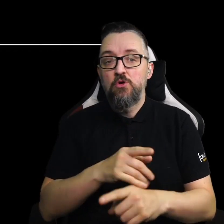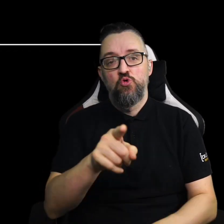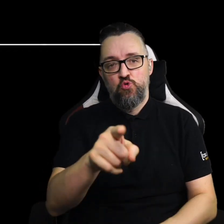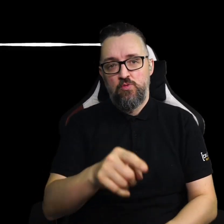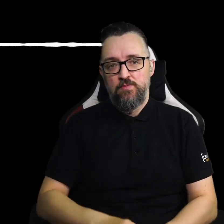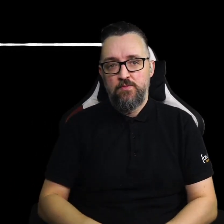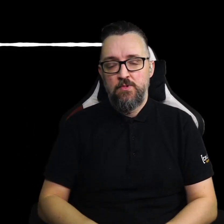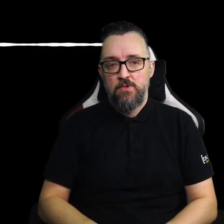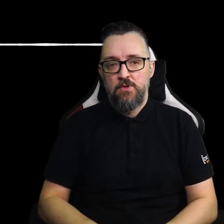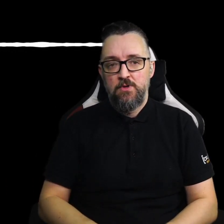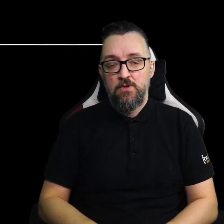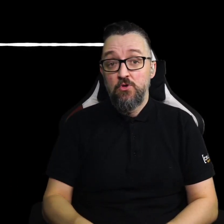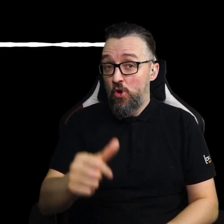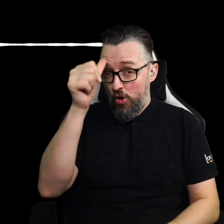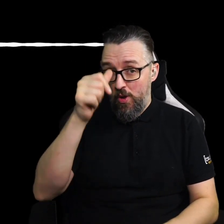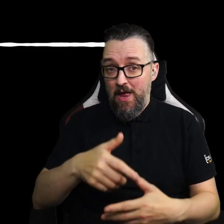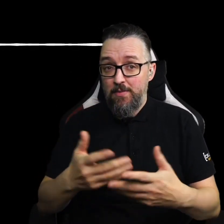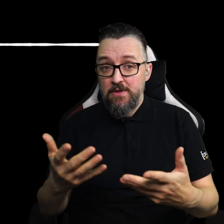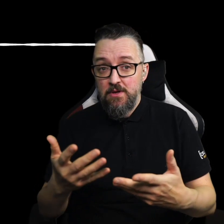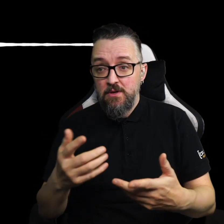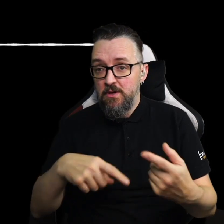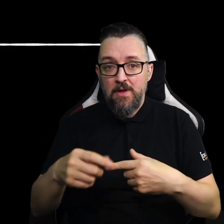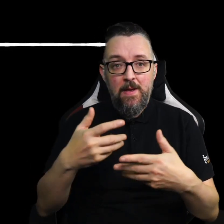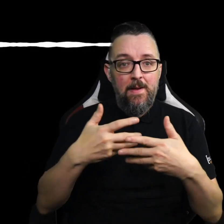Do you know anybody who has been in a coma?